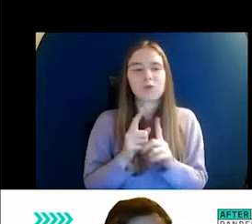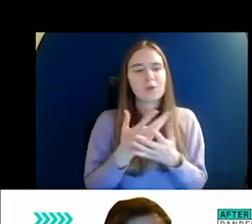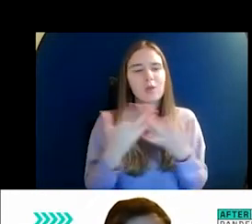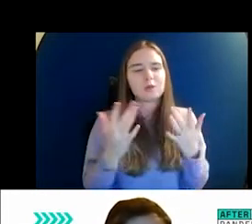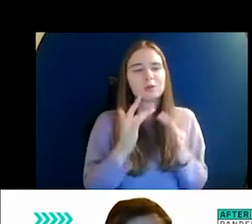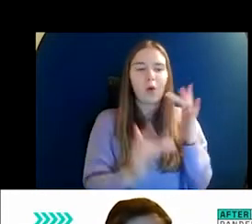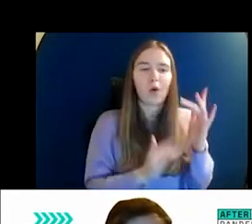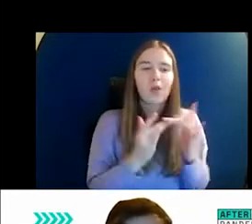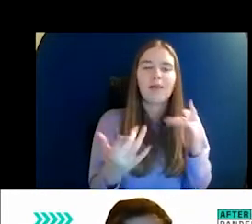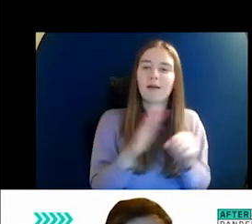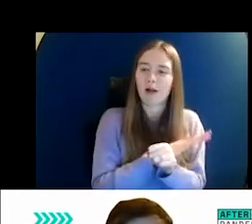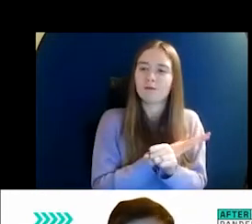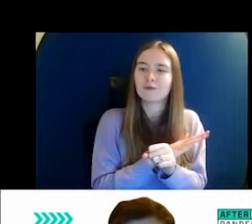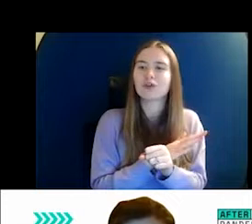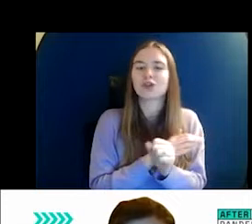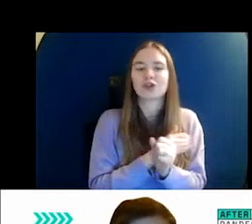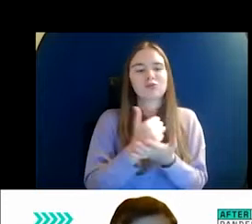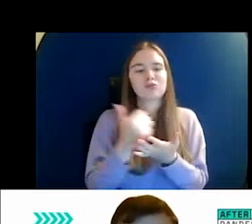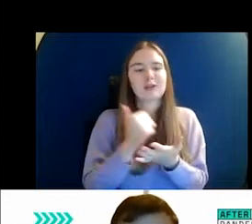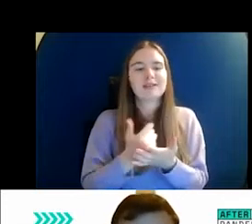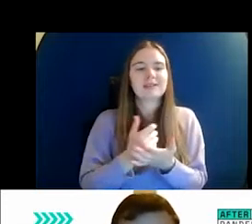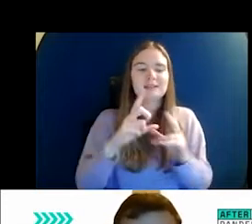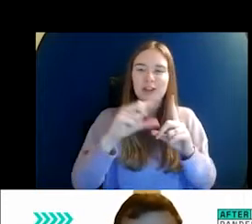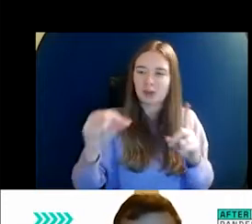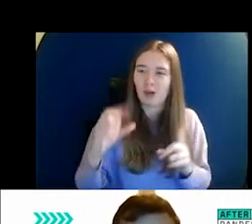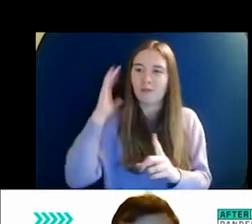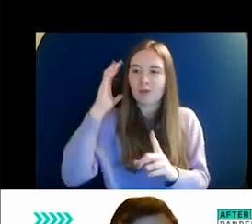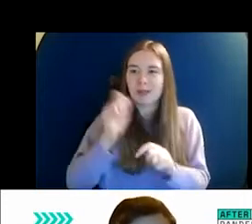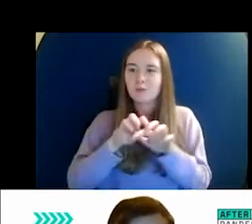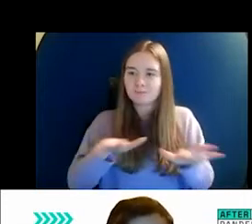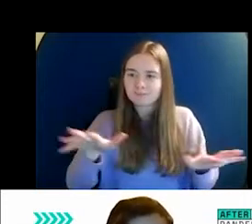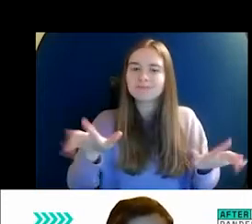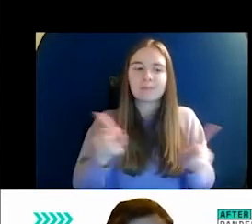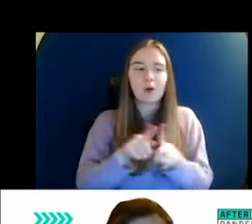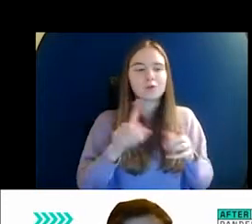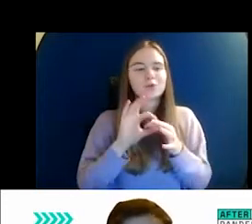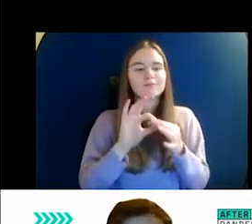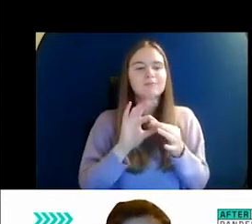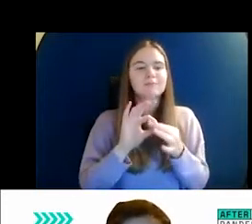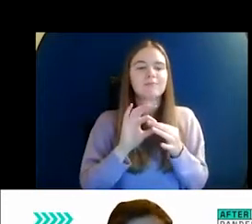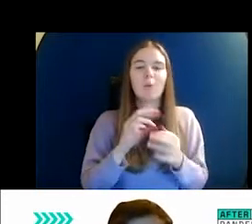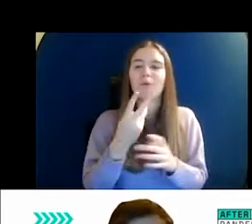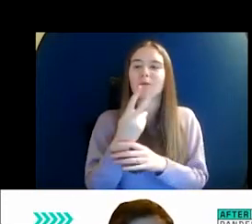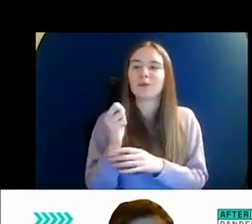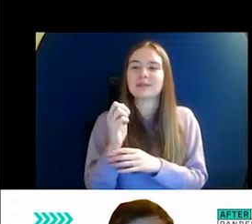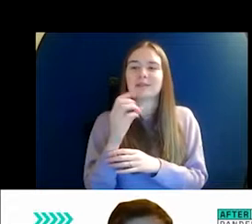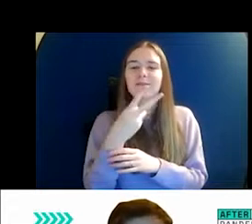coverage across print, digital and radio, and are engaging with international organizations, including indigenous communities.